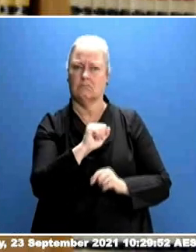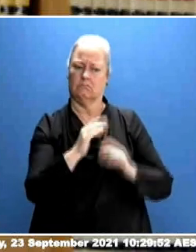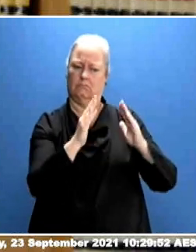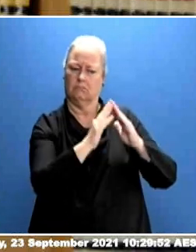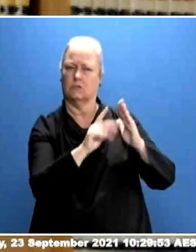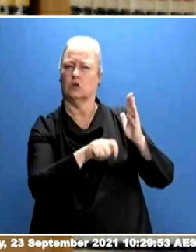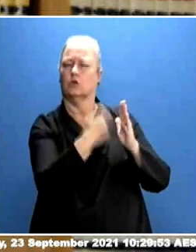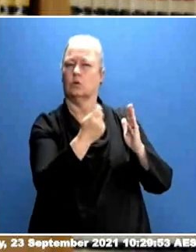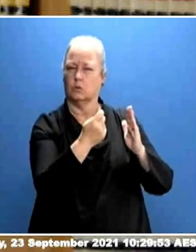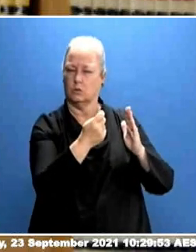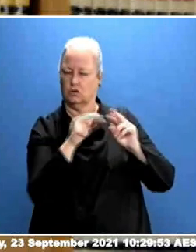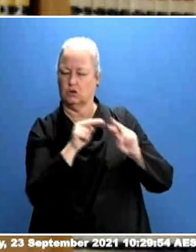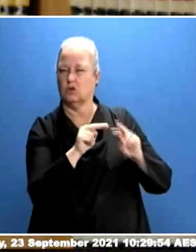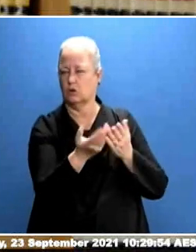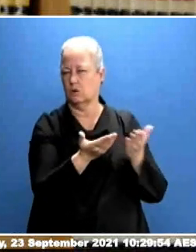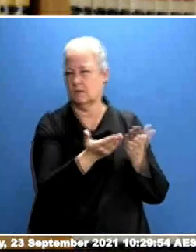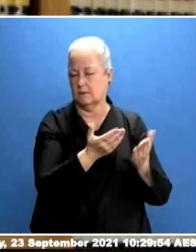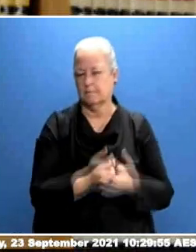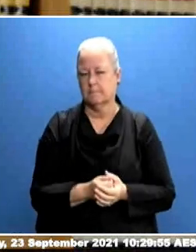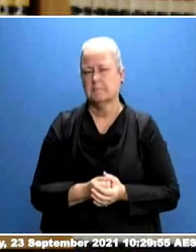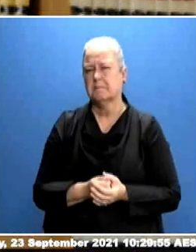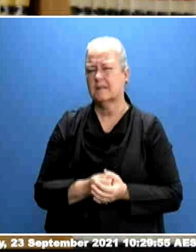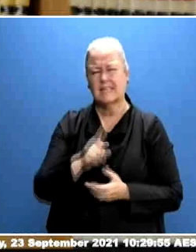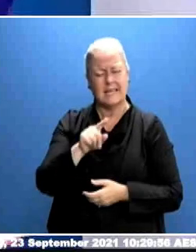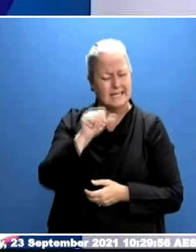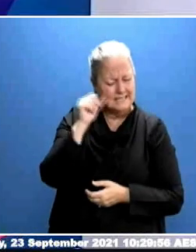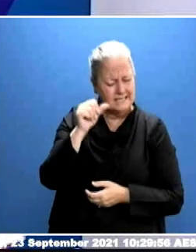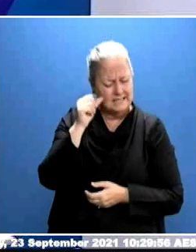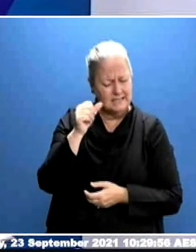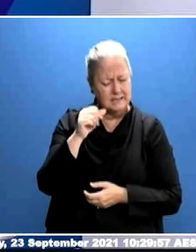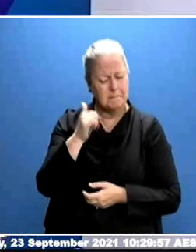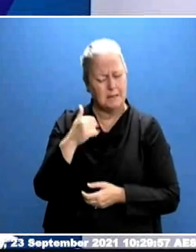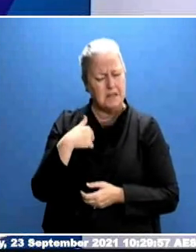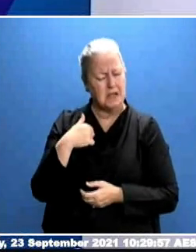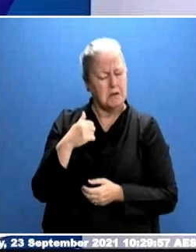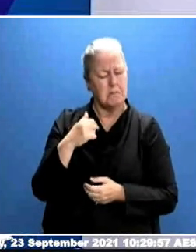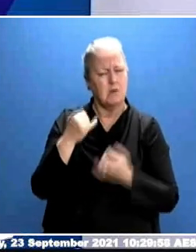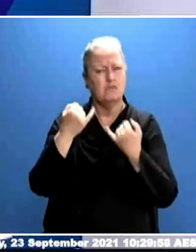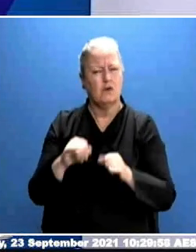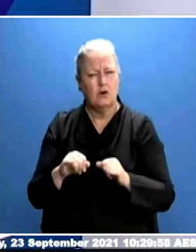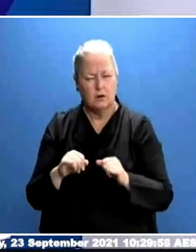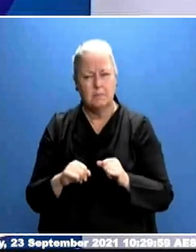I thought we were told yesterday --- I may not be remembering accurately --- that it had something to do with Cornell University; is that right?